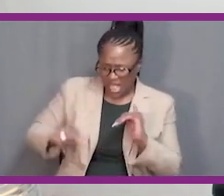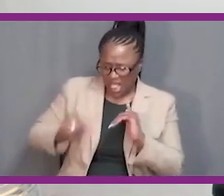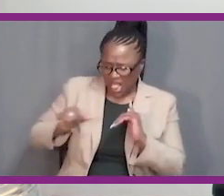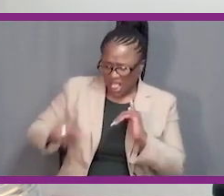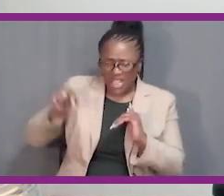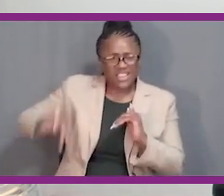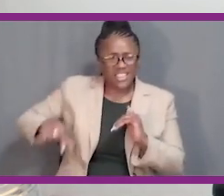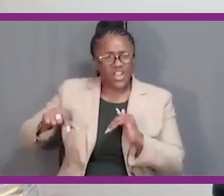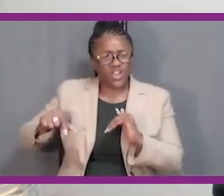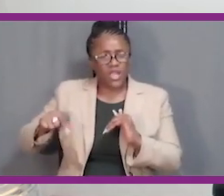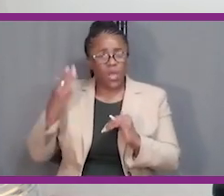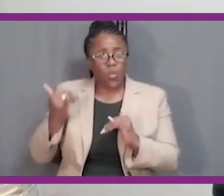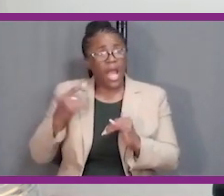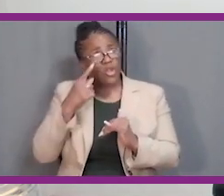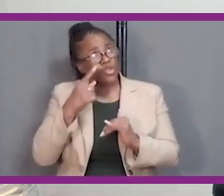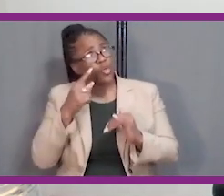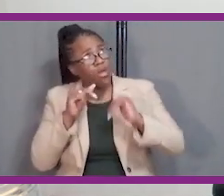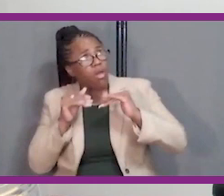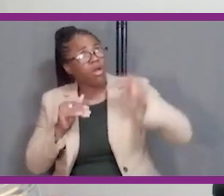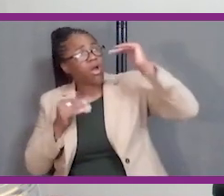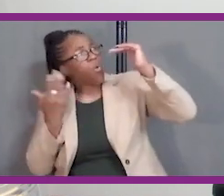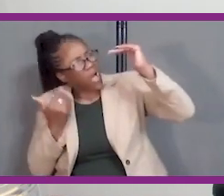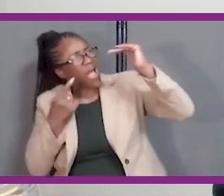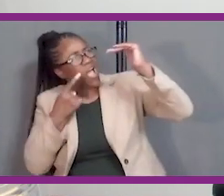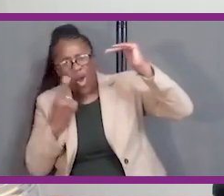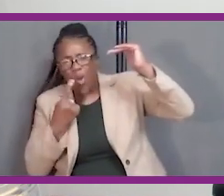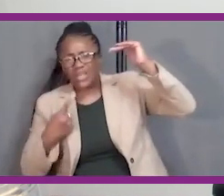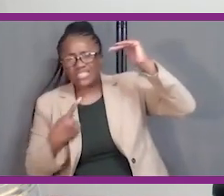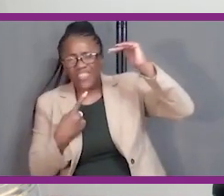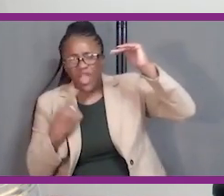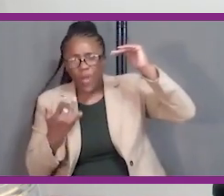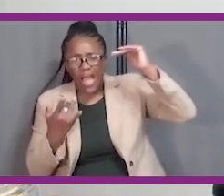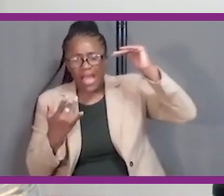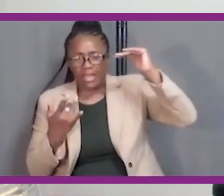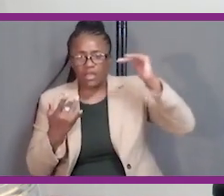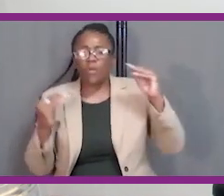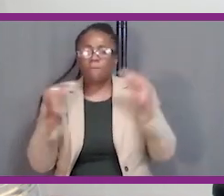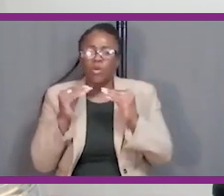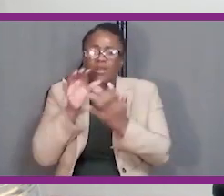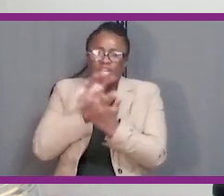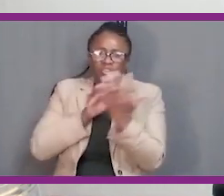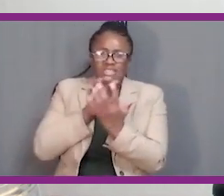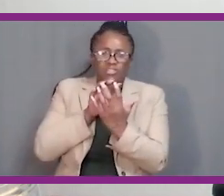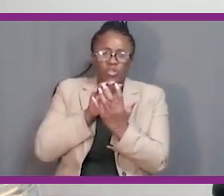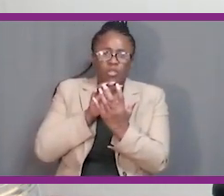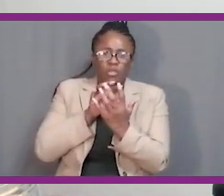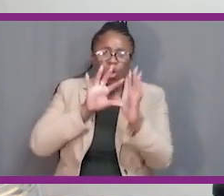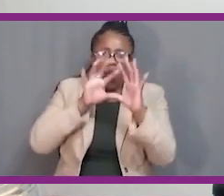more intersectional and holistic framework, we're also saying that part of what we want is we want